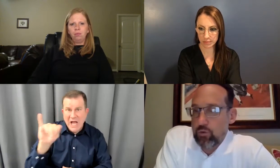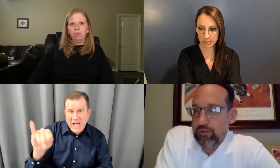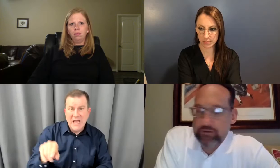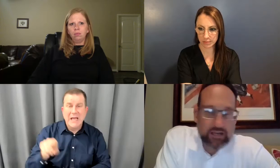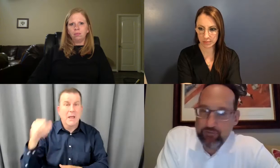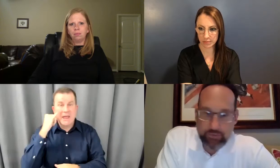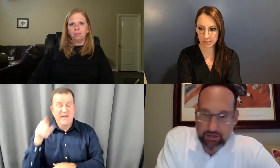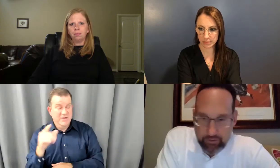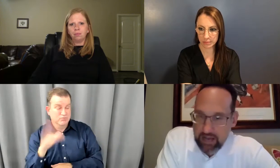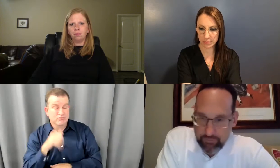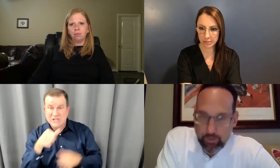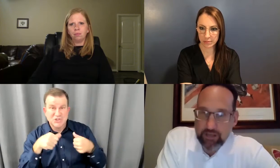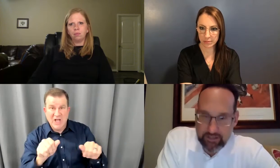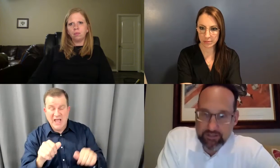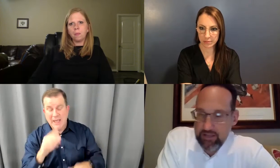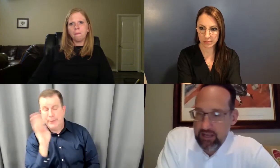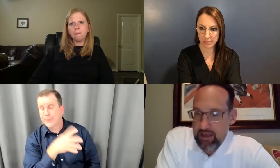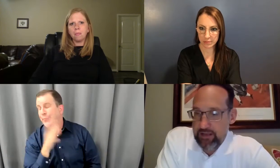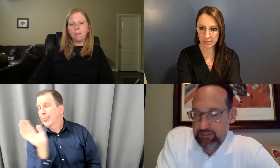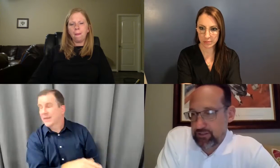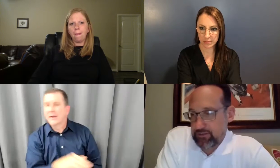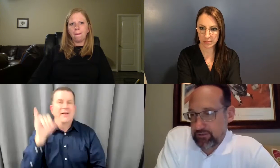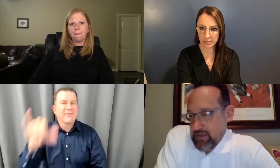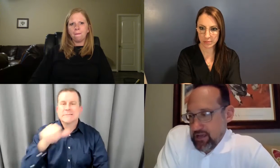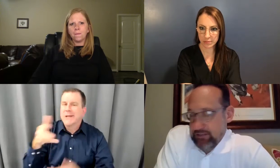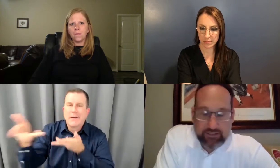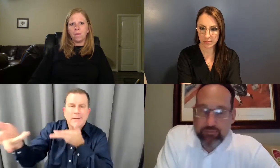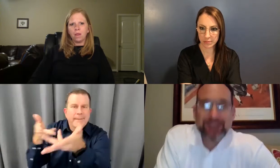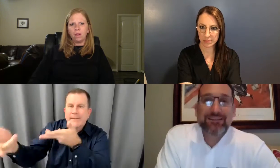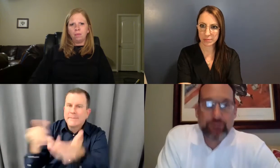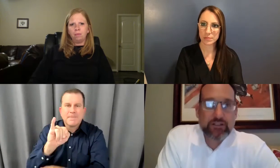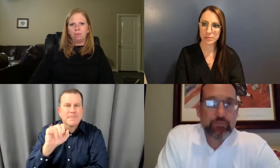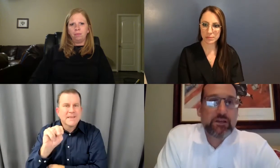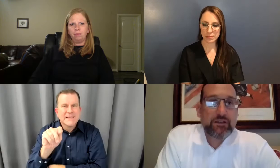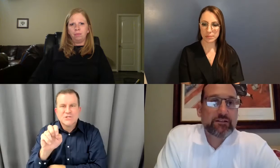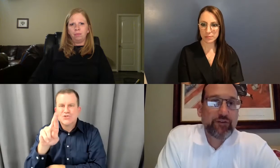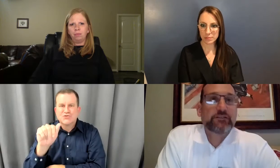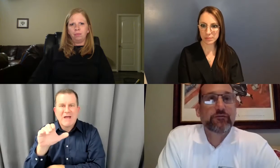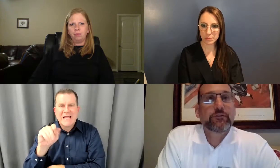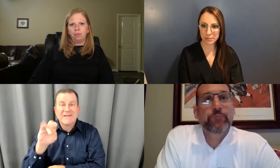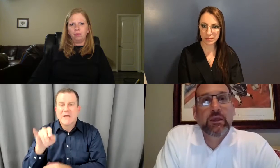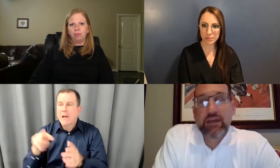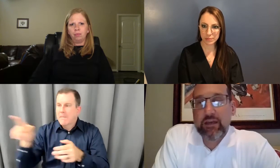well, then there's not even been an interactive process, and that's just as dismissive as can be, that's offensive.